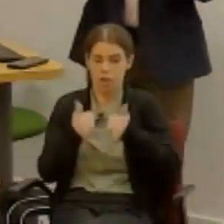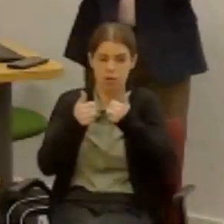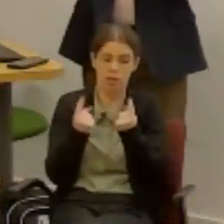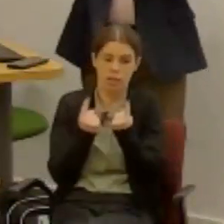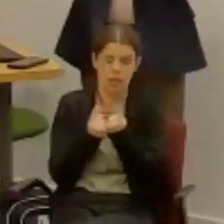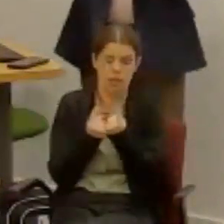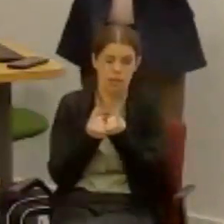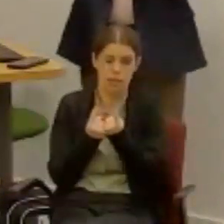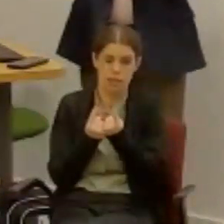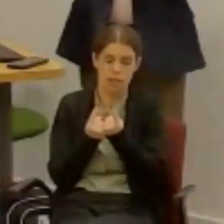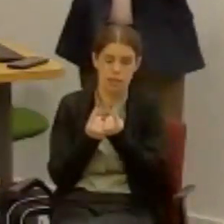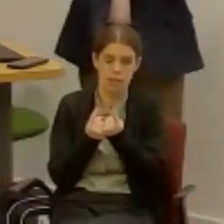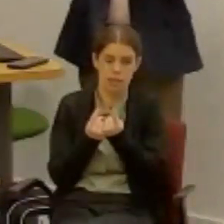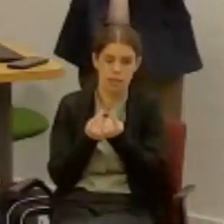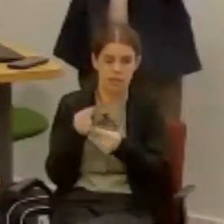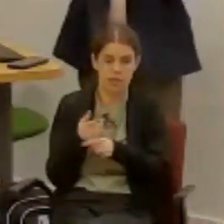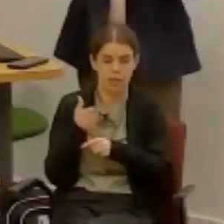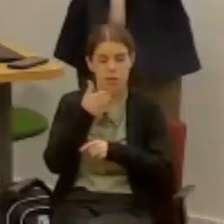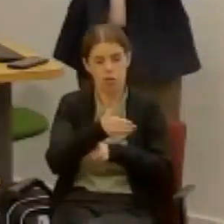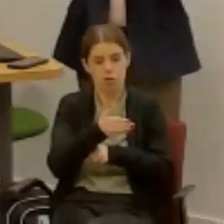You know you, your, your peer review from another place.